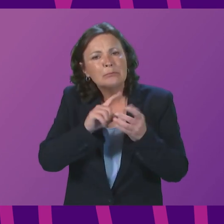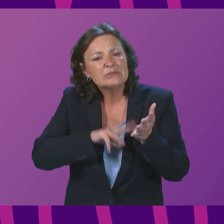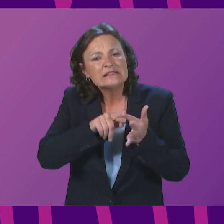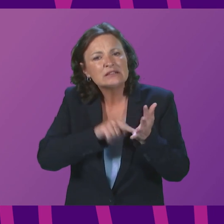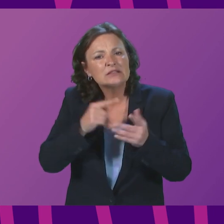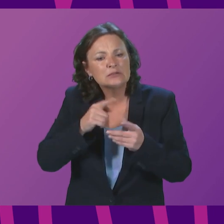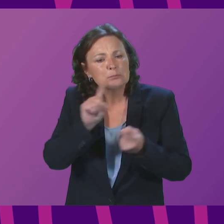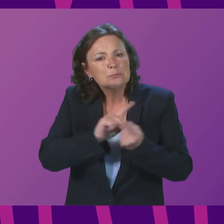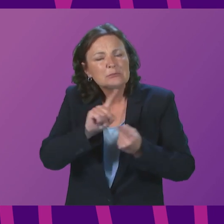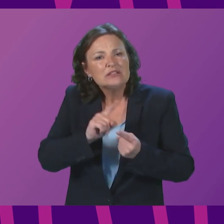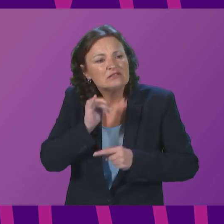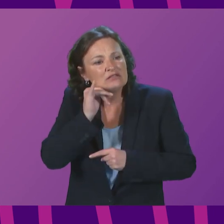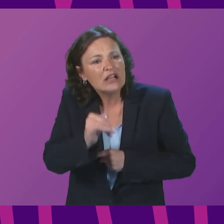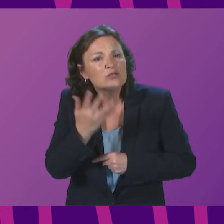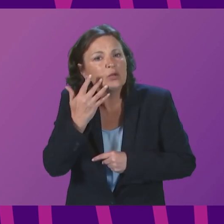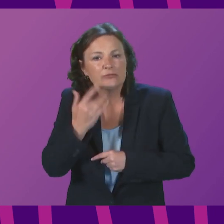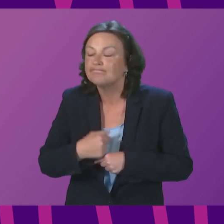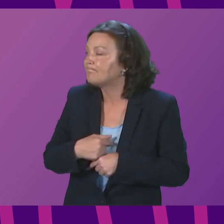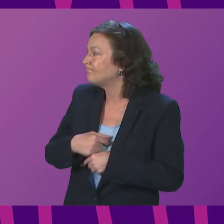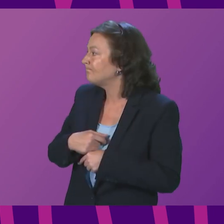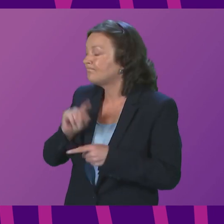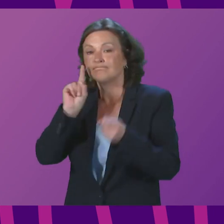I am very grateful for that reply.